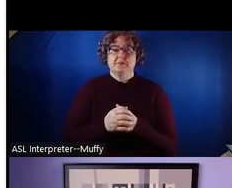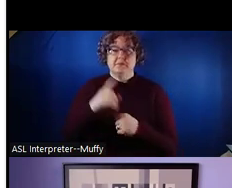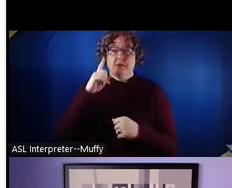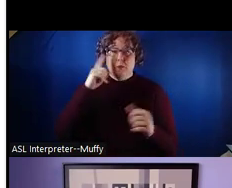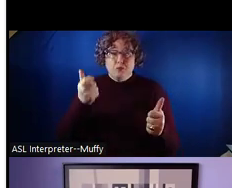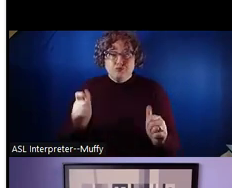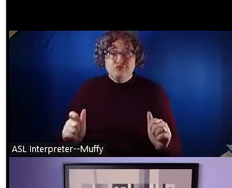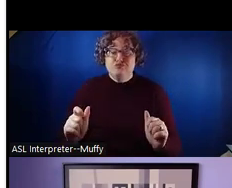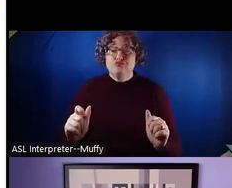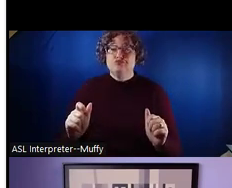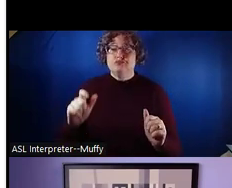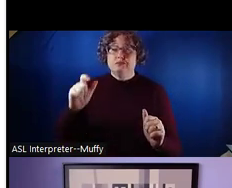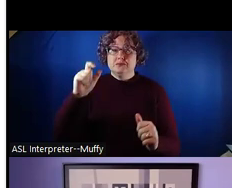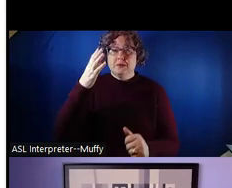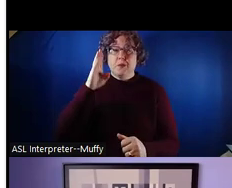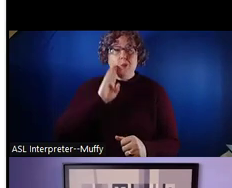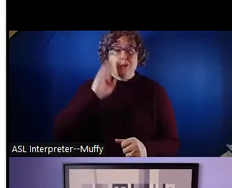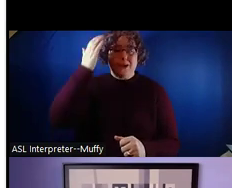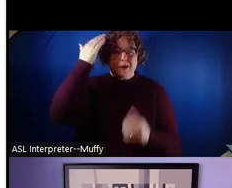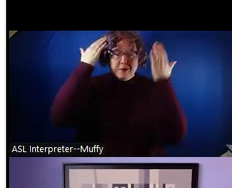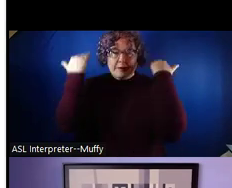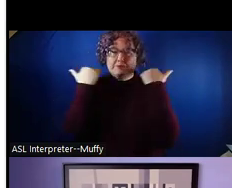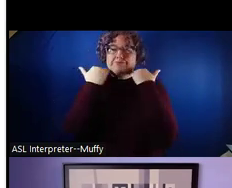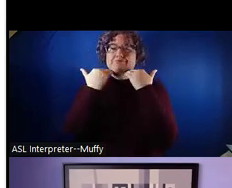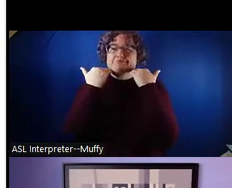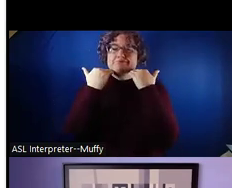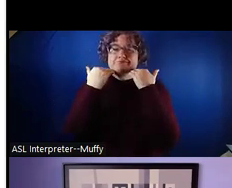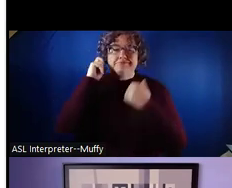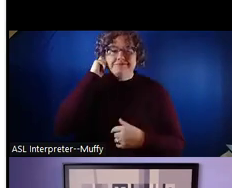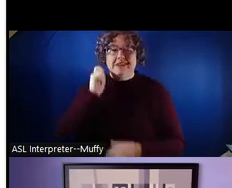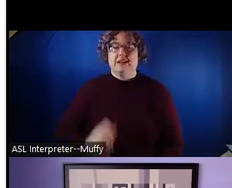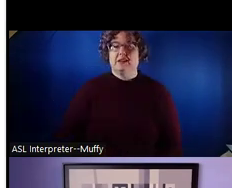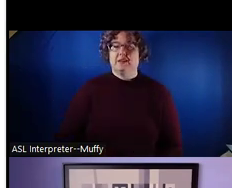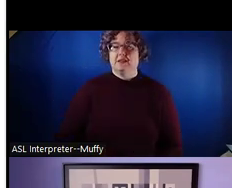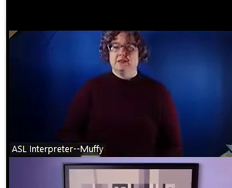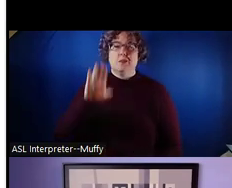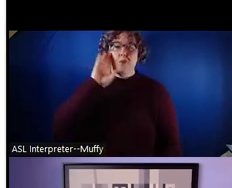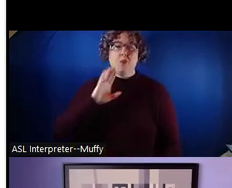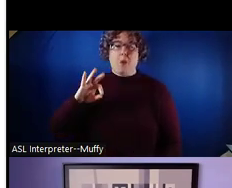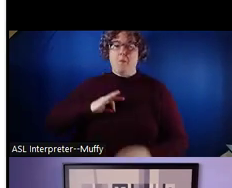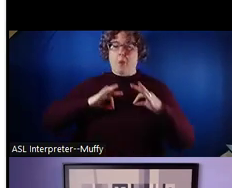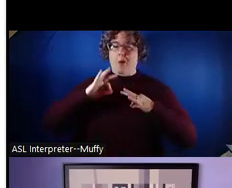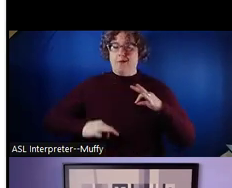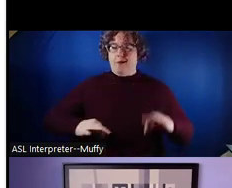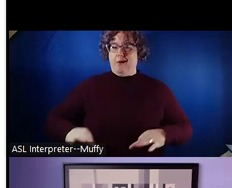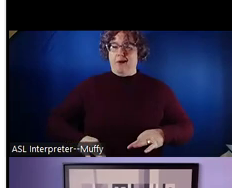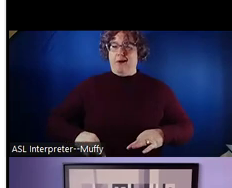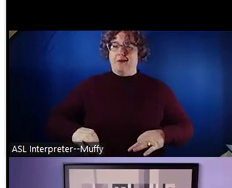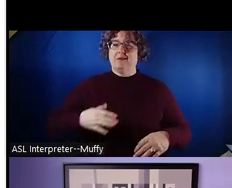I have brown and gray chin-length hair. I'm wearing a brown polka-dotted top, and I identify as disabled.